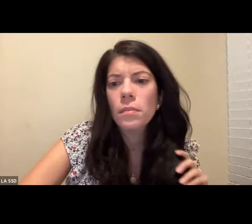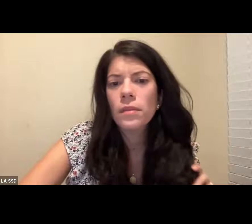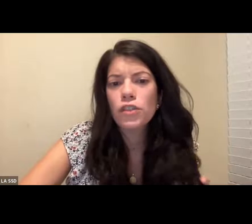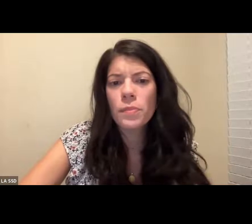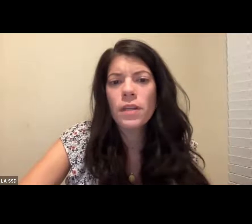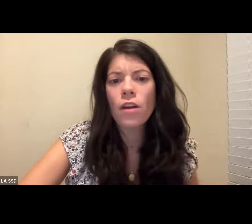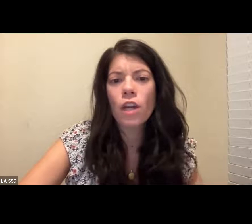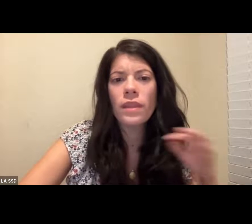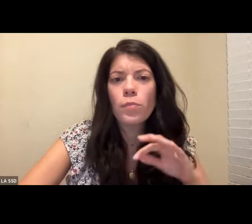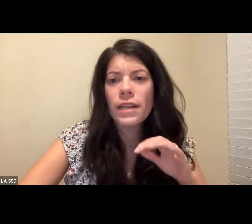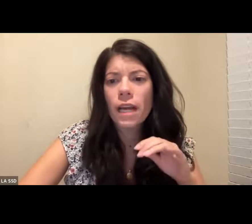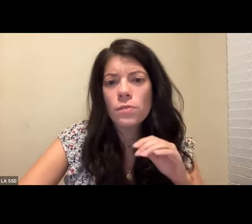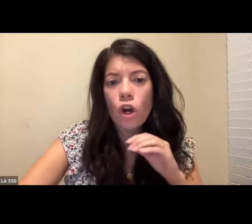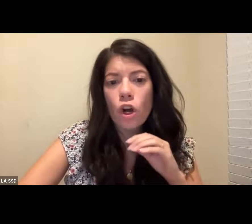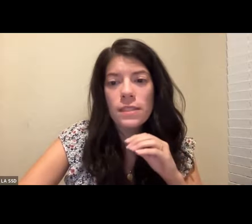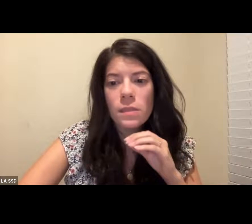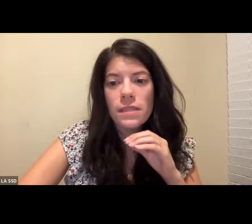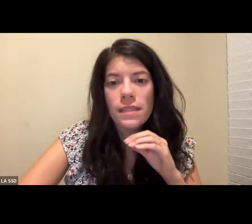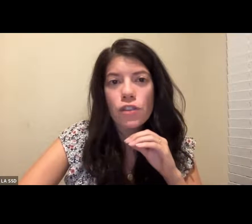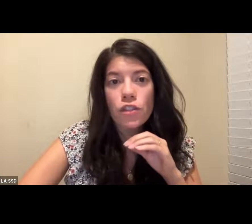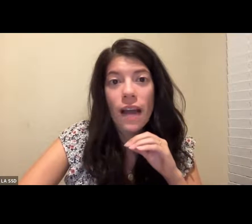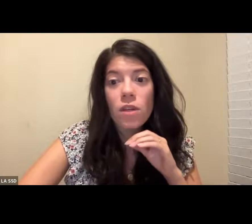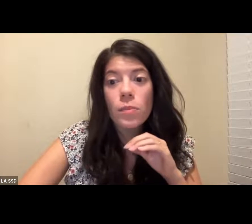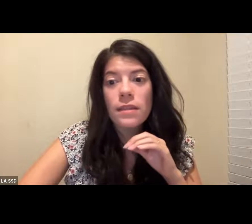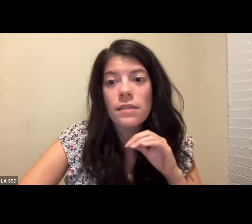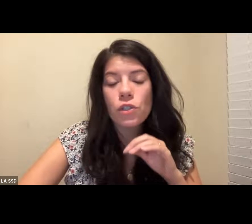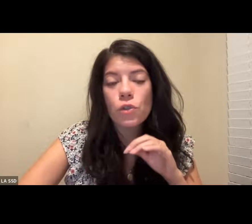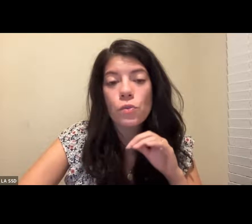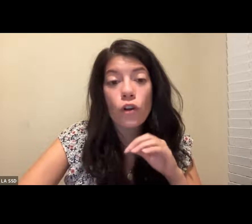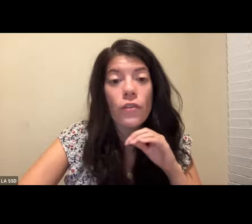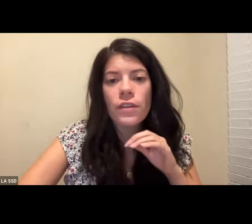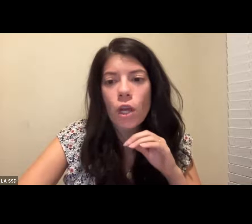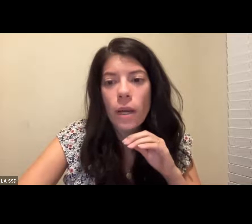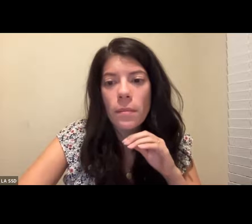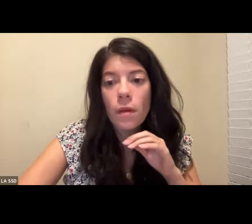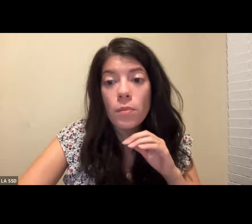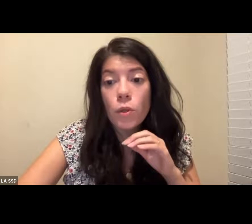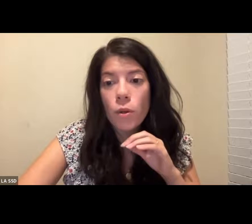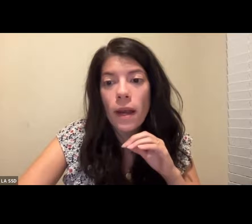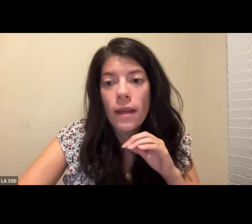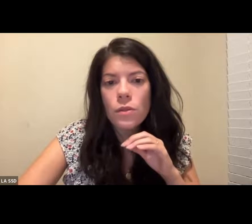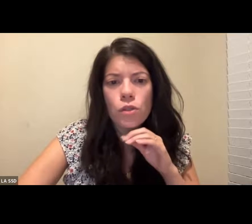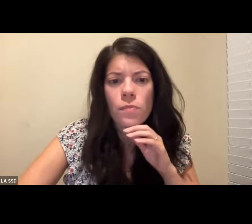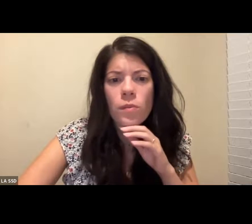There should be audio in the breakout rooms. All participants now should have the ability to turn on their video and unmute their mic.